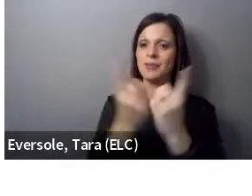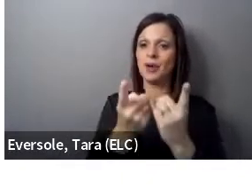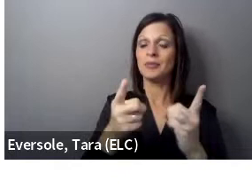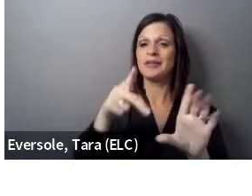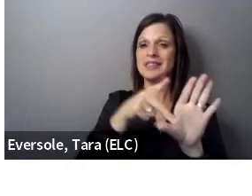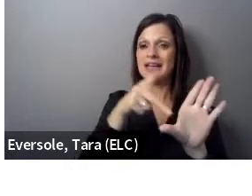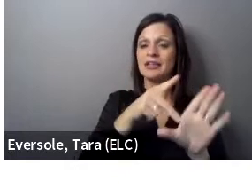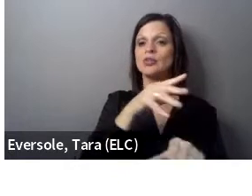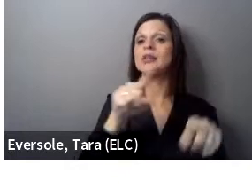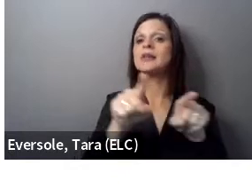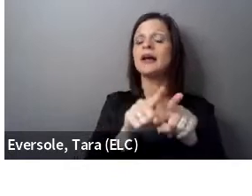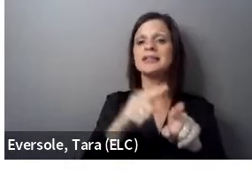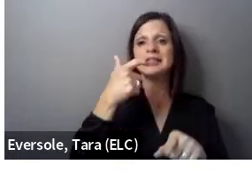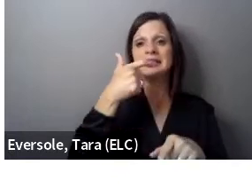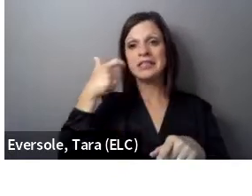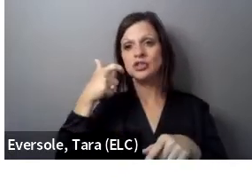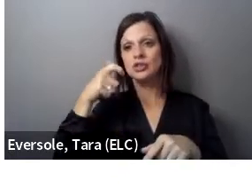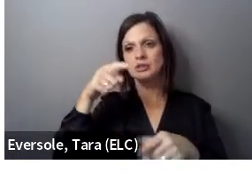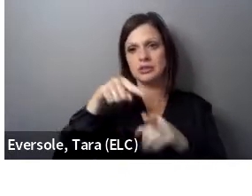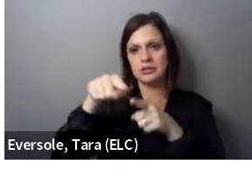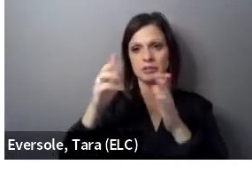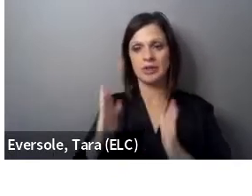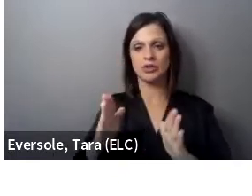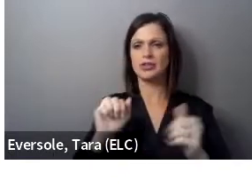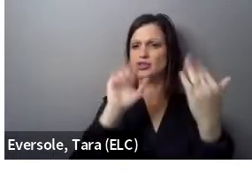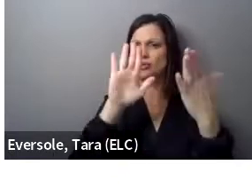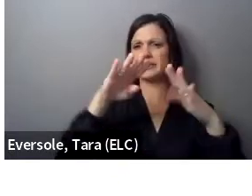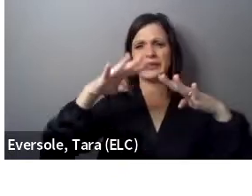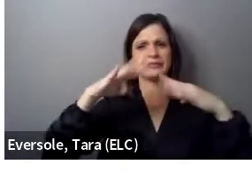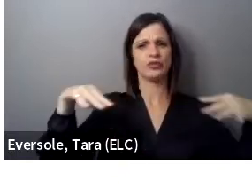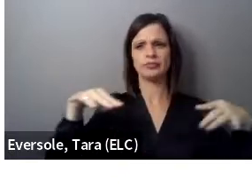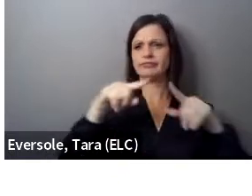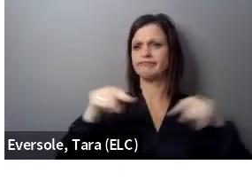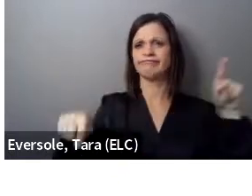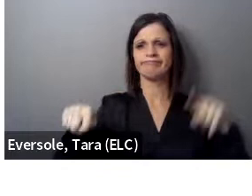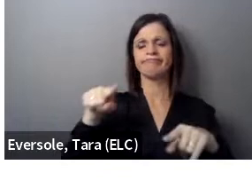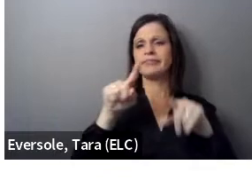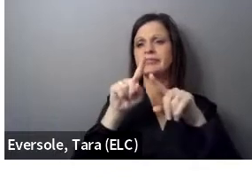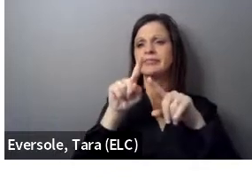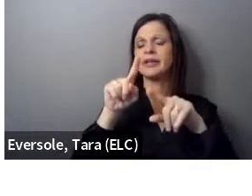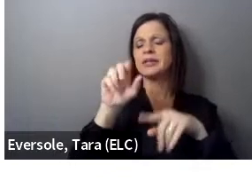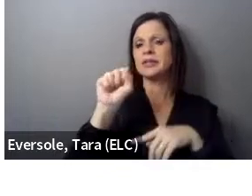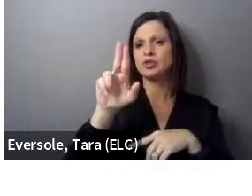as a – addressing all types of substance use disorder. I'm also pleased to introduce Jerrica Brandenburg who works –